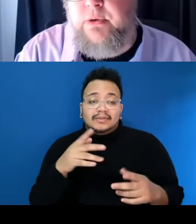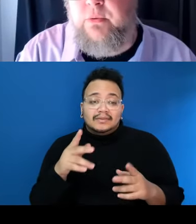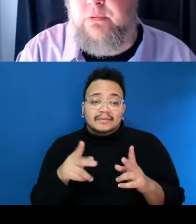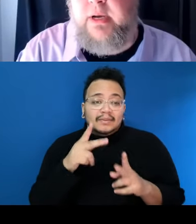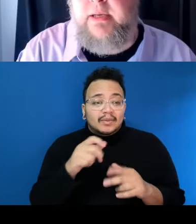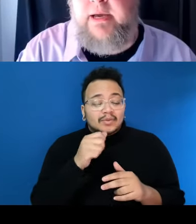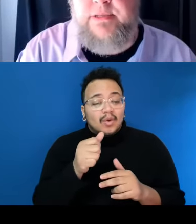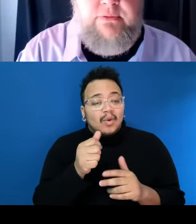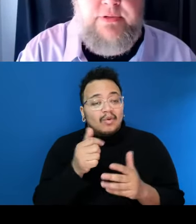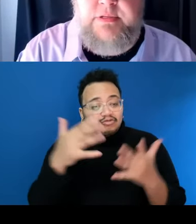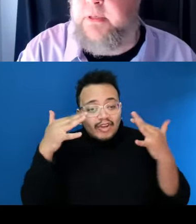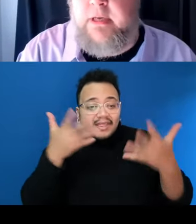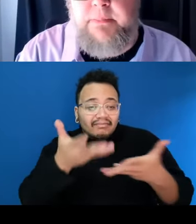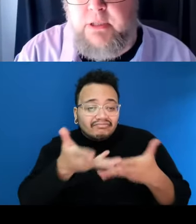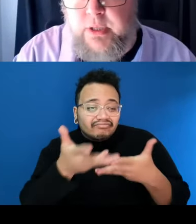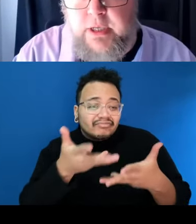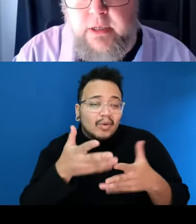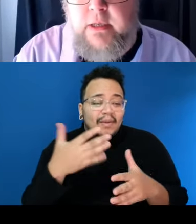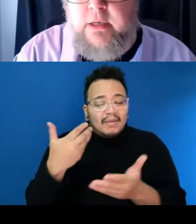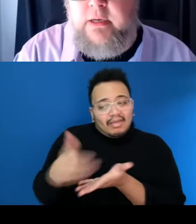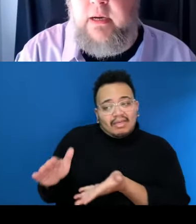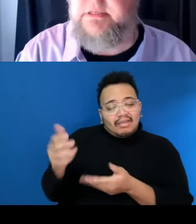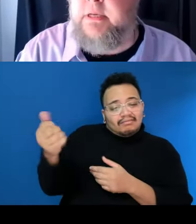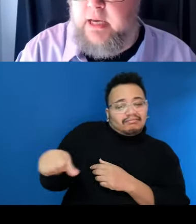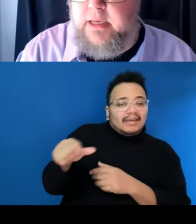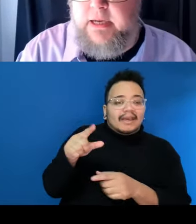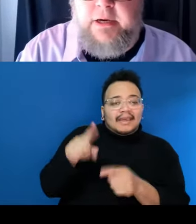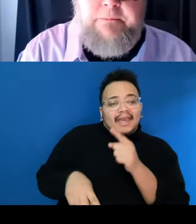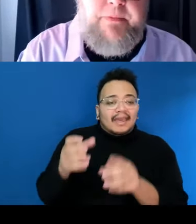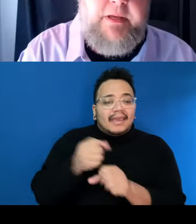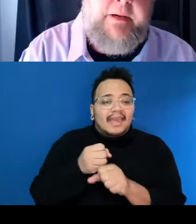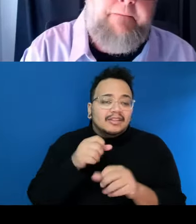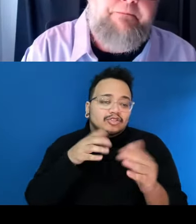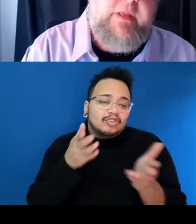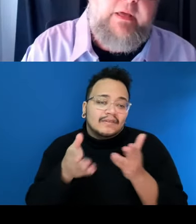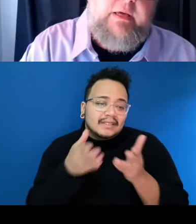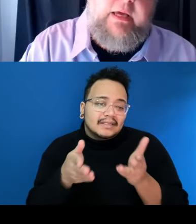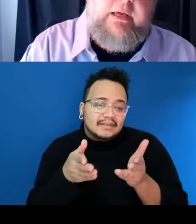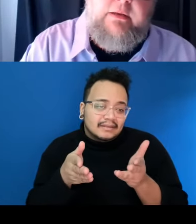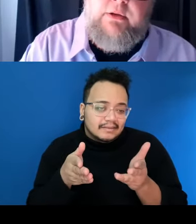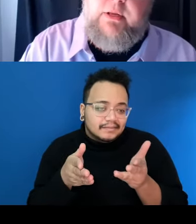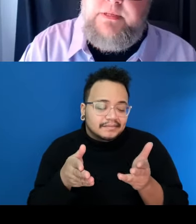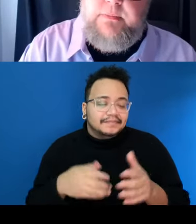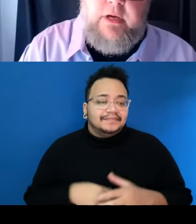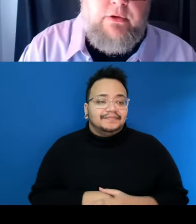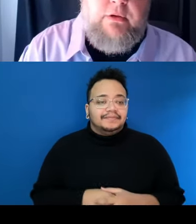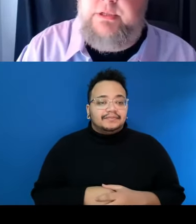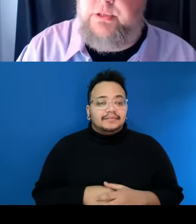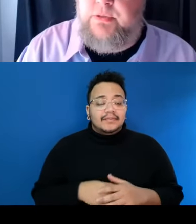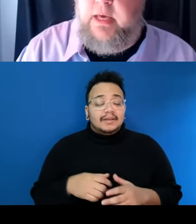So, trying to access services but not being treated, denied care. And there can be some other issues